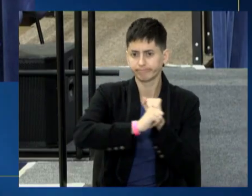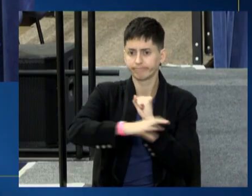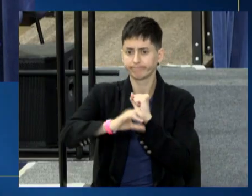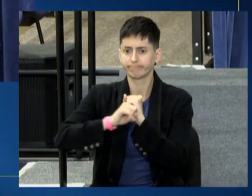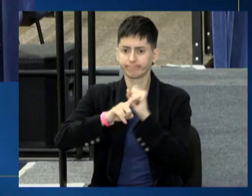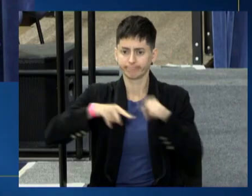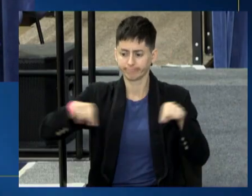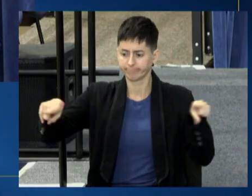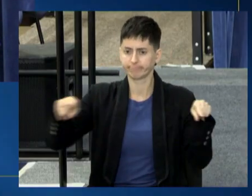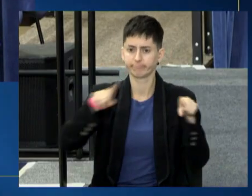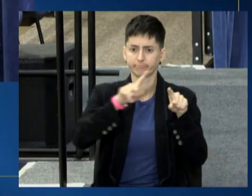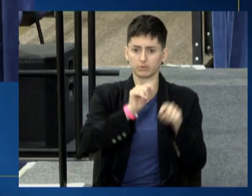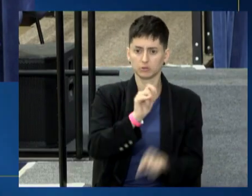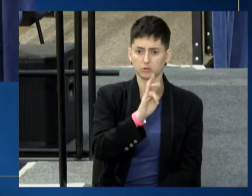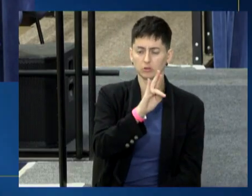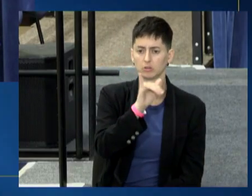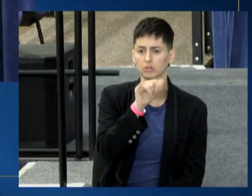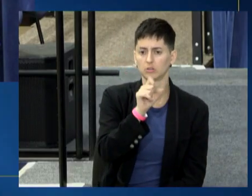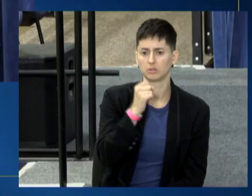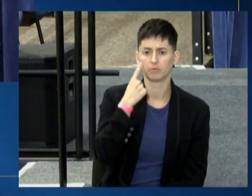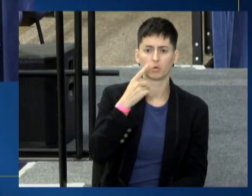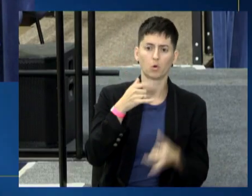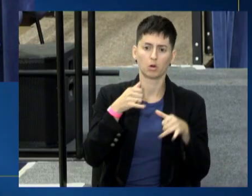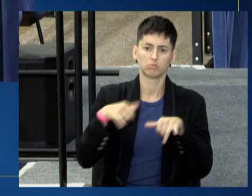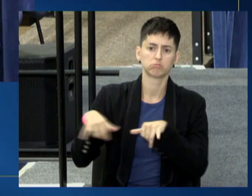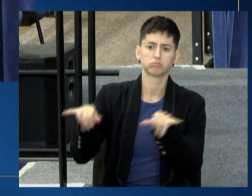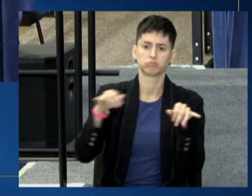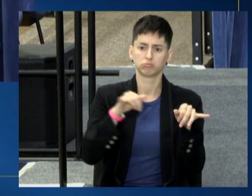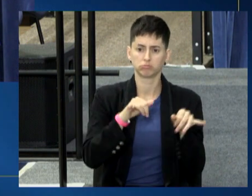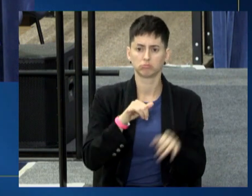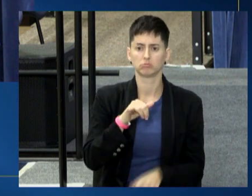so called pragmatic trials. We have a project called Project Pragmatic.